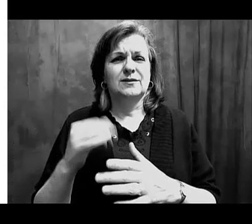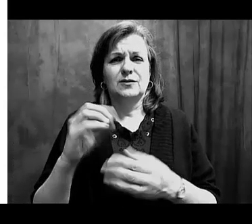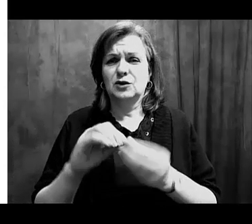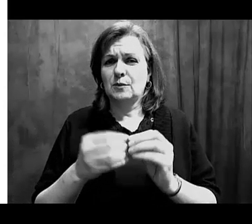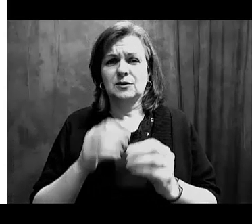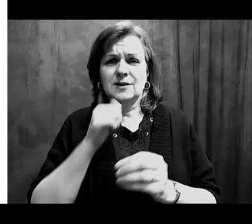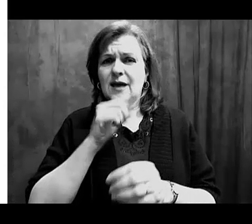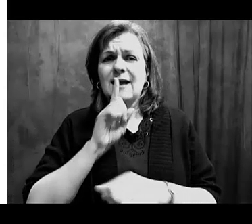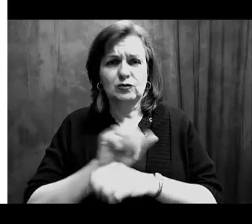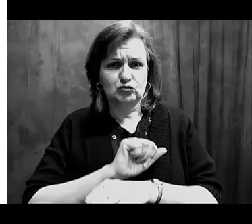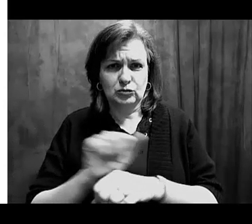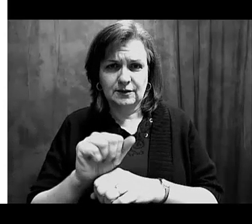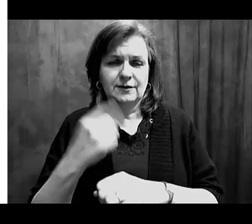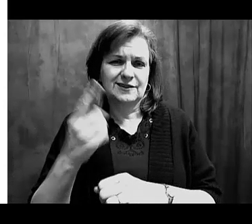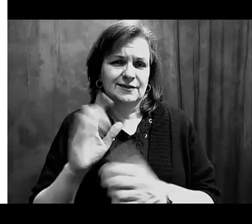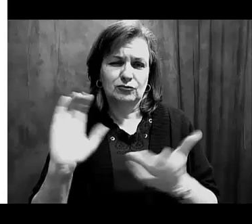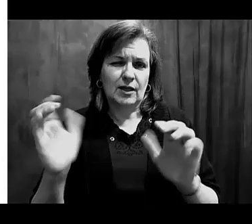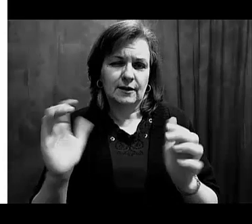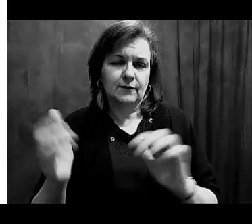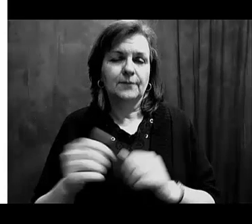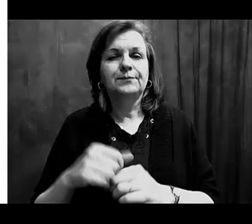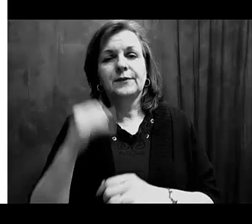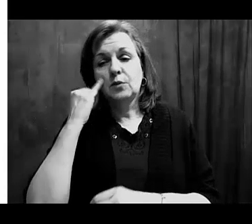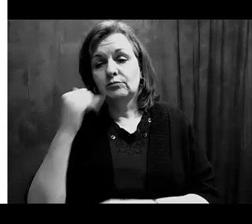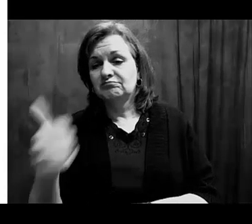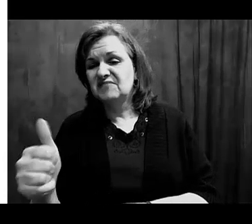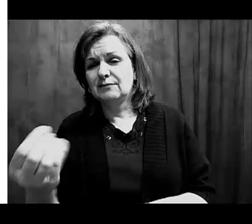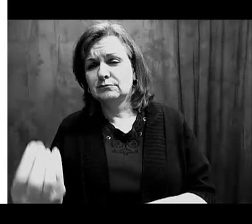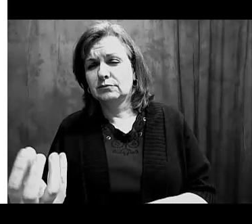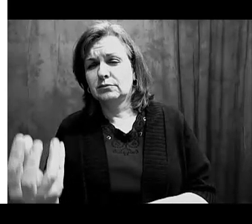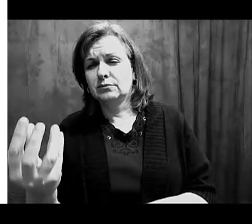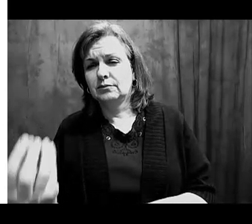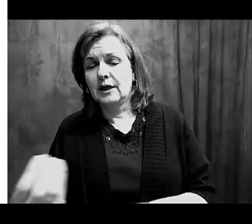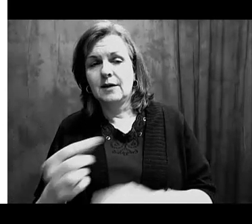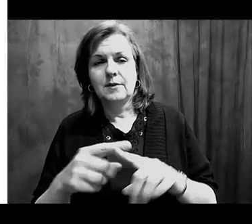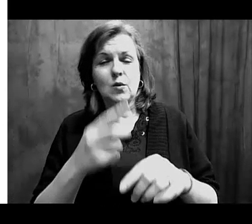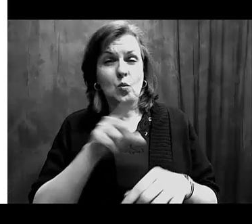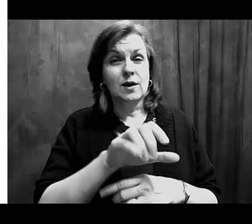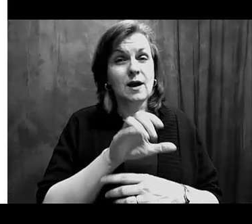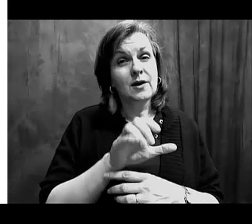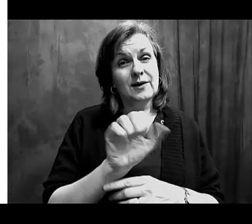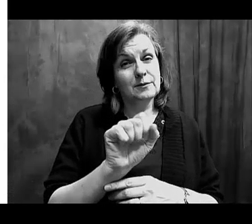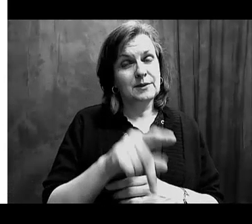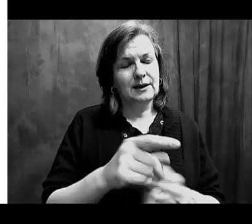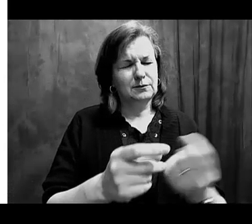but maybe 100 action potentials tells you that something is too bright